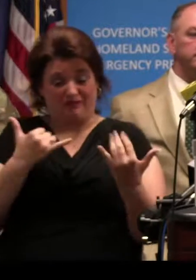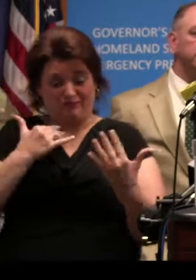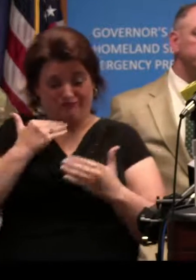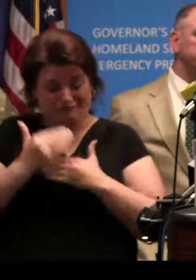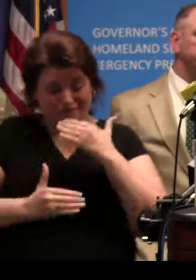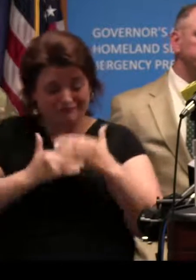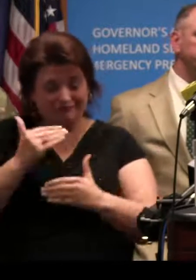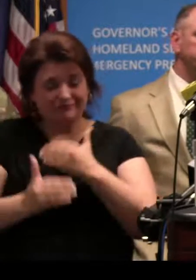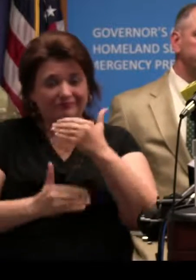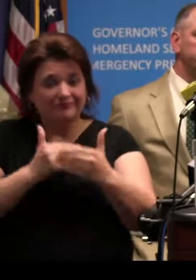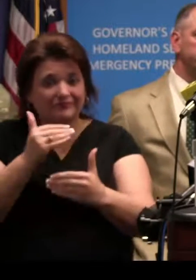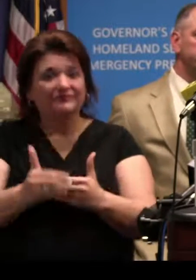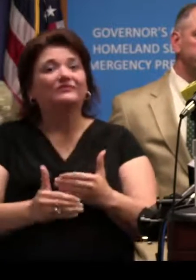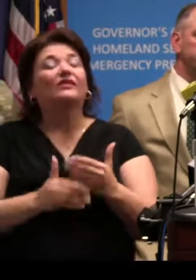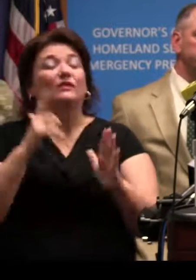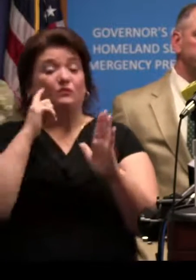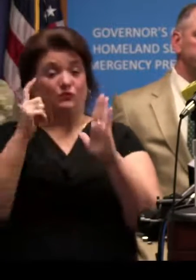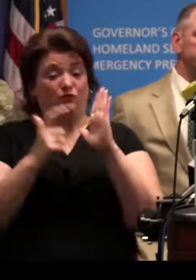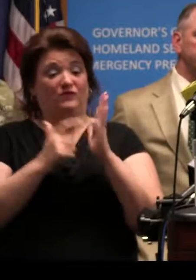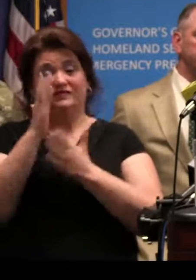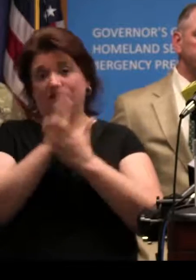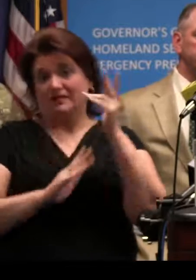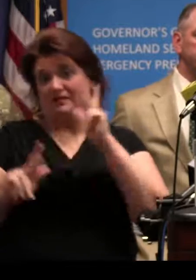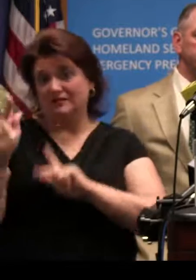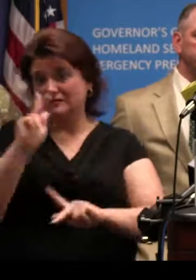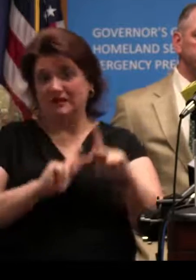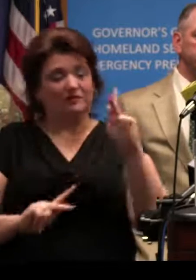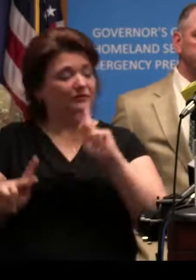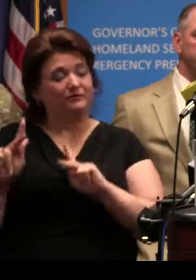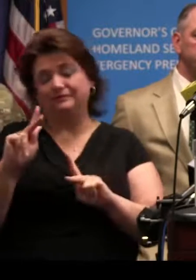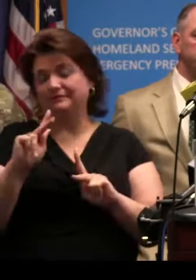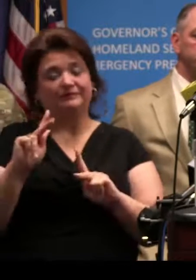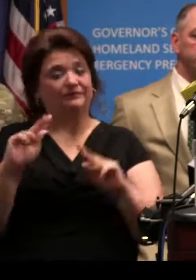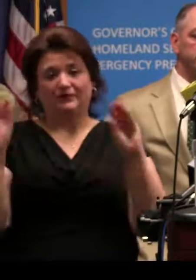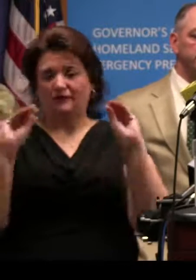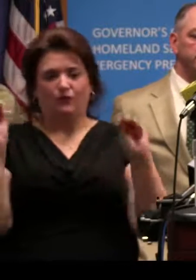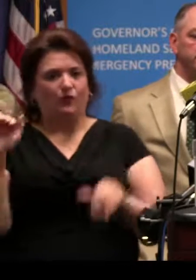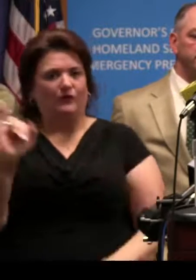gonna be some people that are going to get the don't have flood insurance and